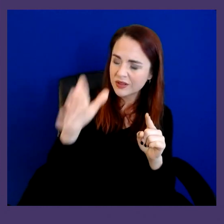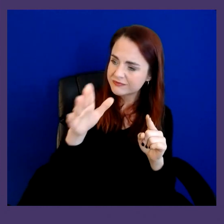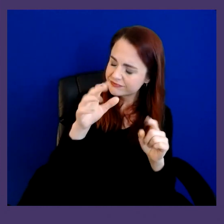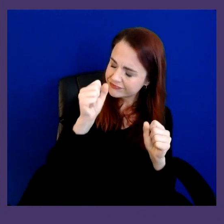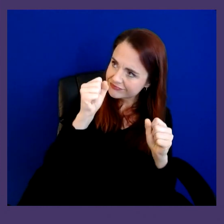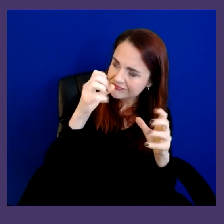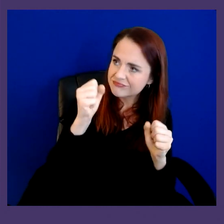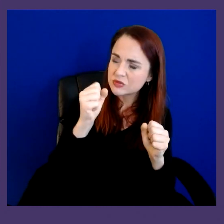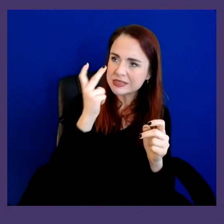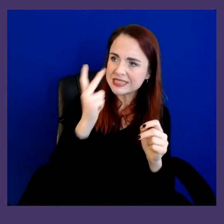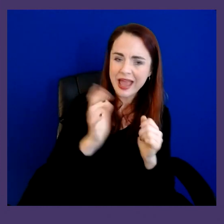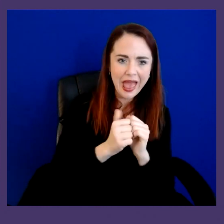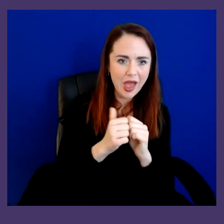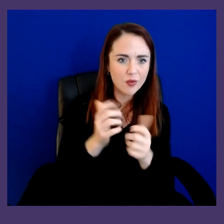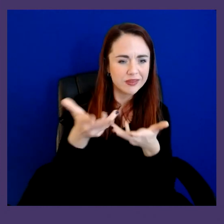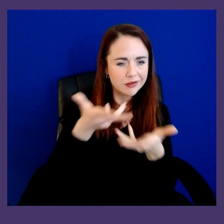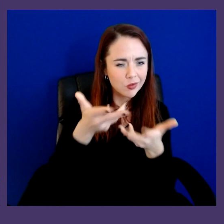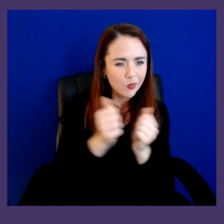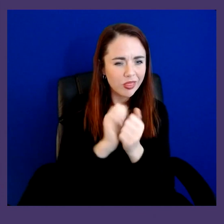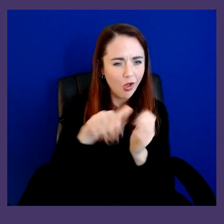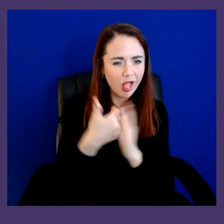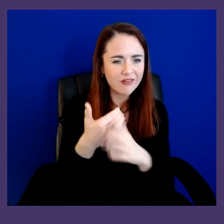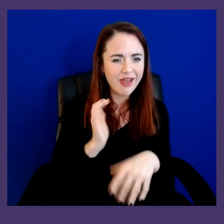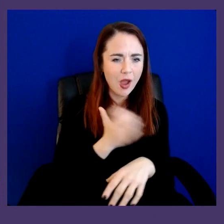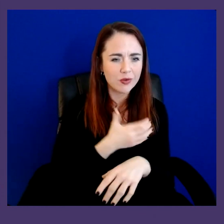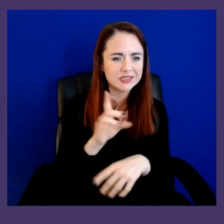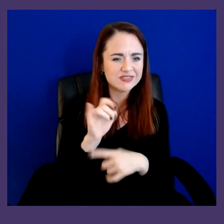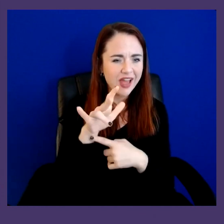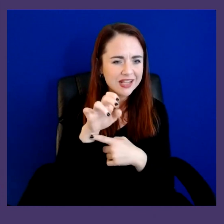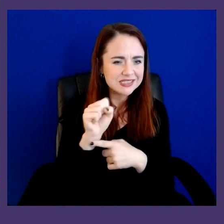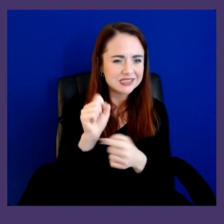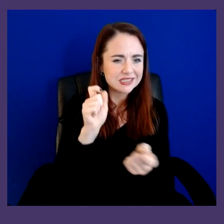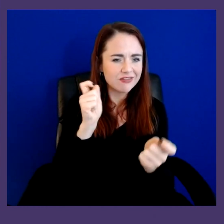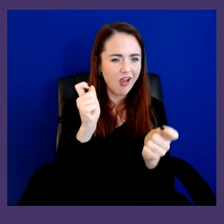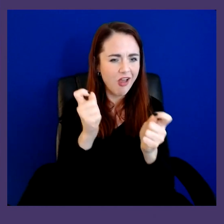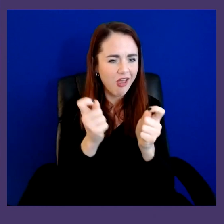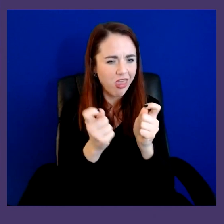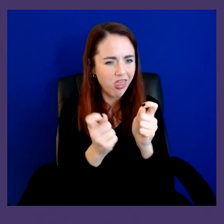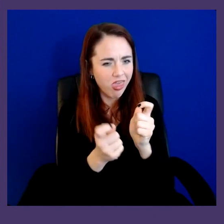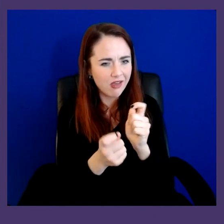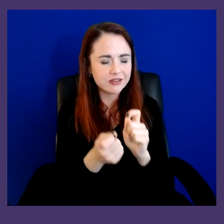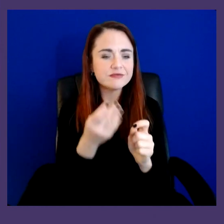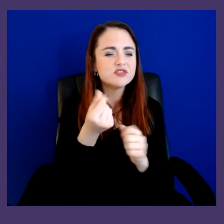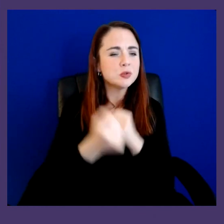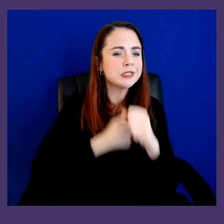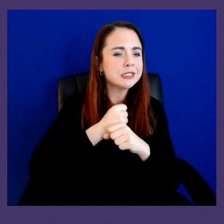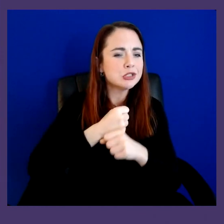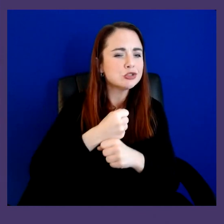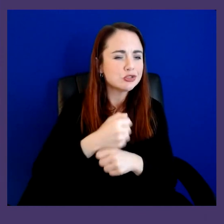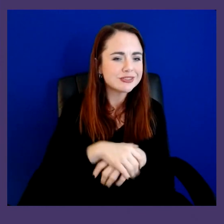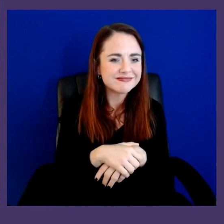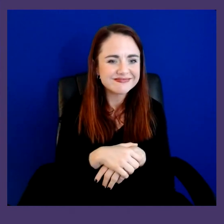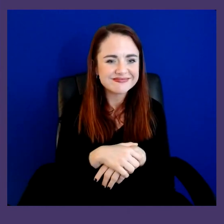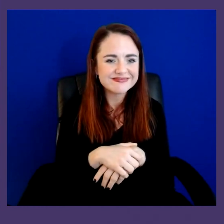all of our devices evolves and changes over the next few years. Mark, how about you? What are you looking forward to in the future?